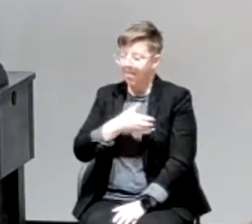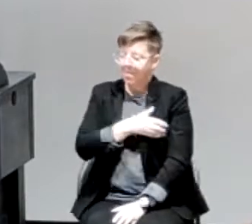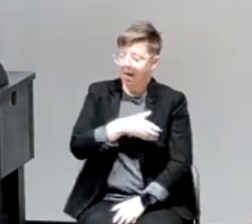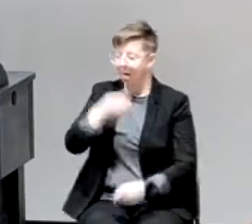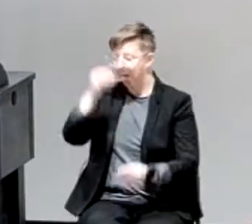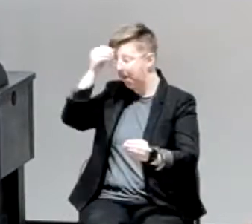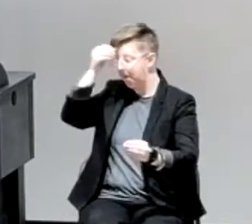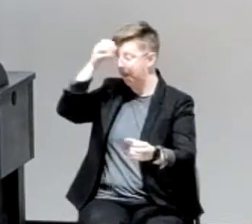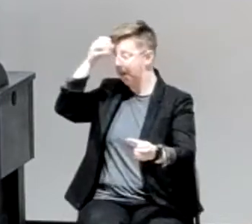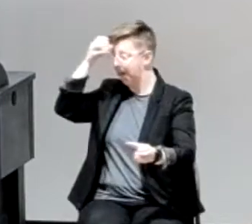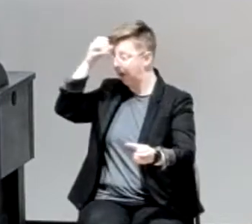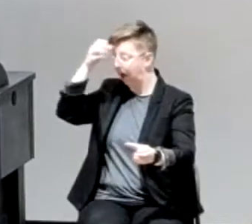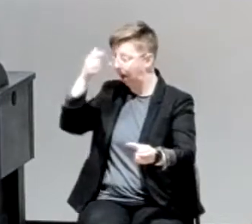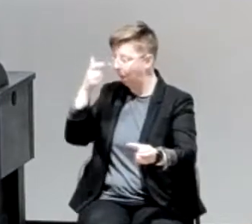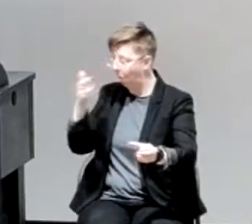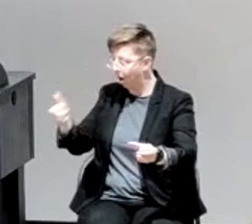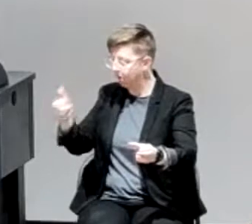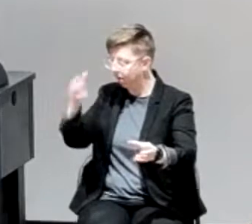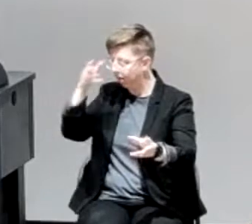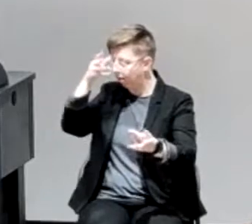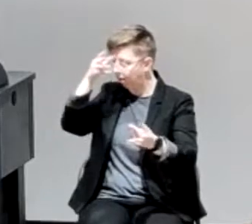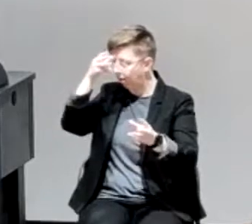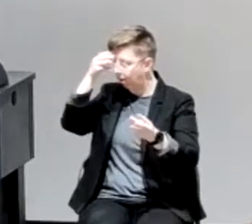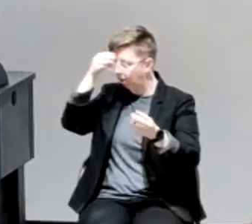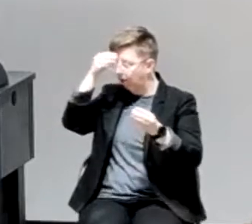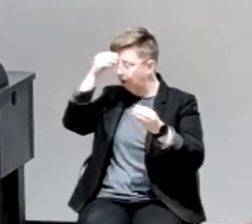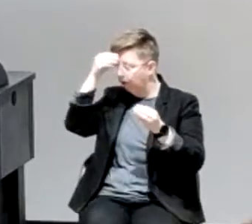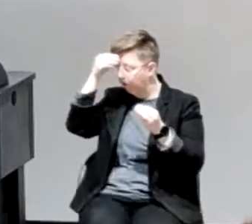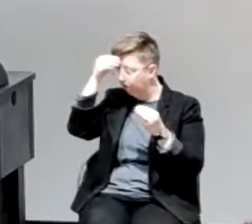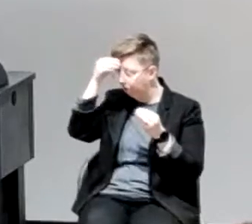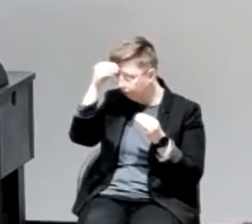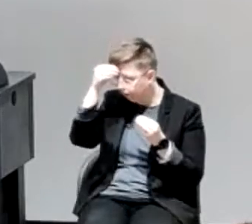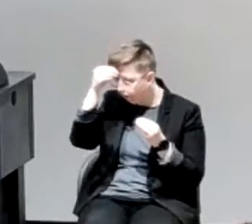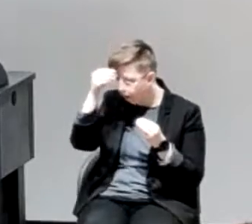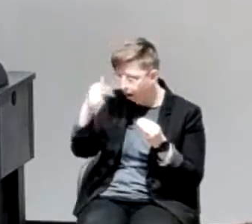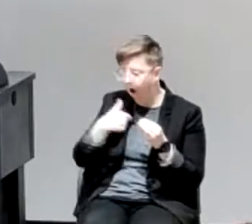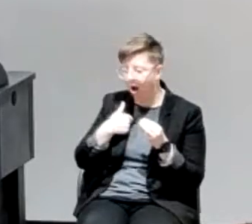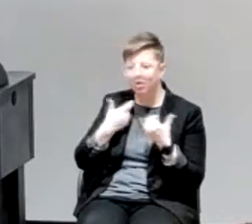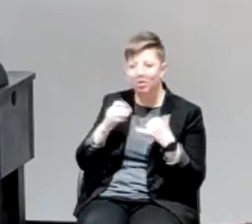Fascinating and I am a very different human being today and I'll tell you part of that